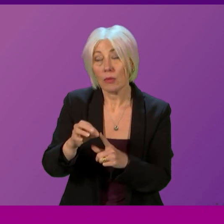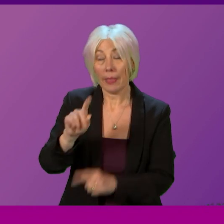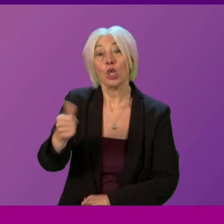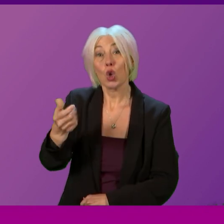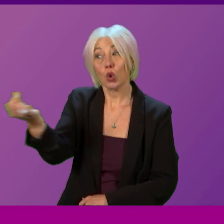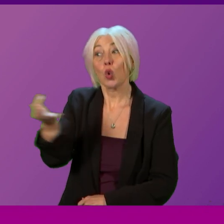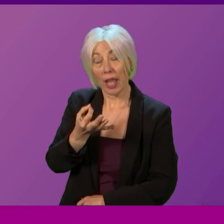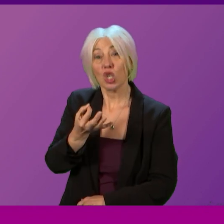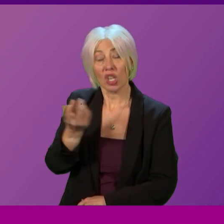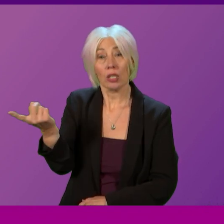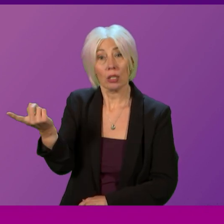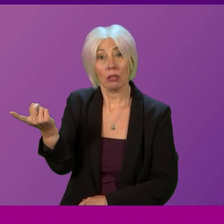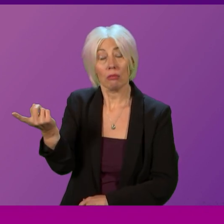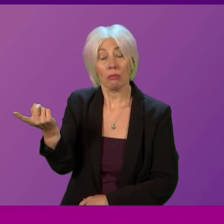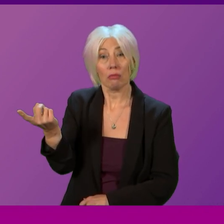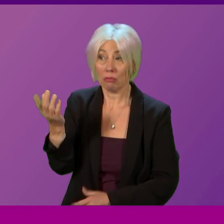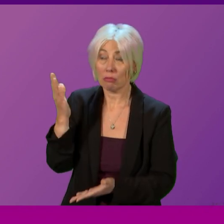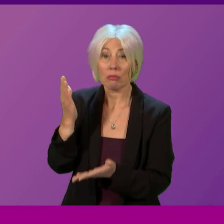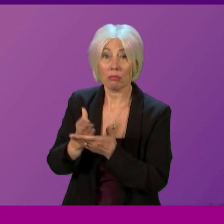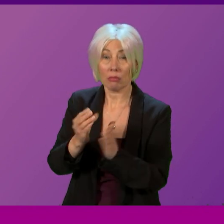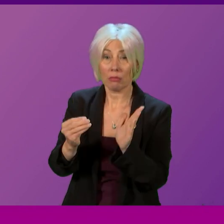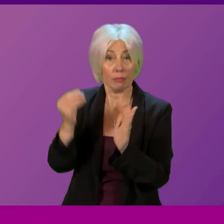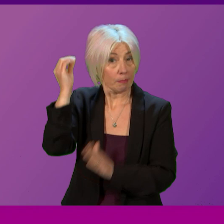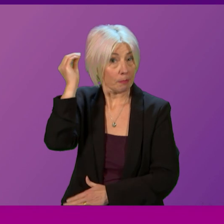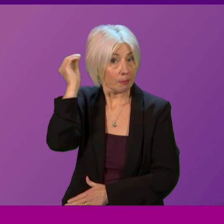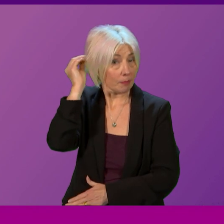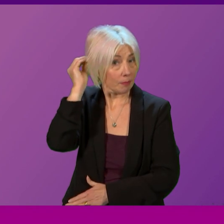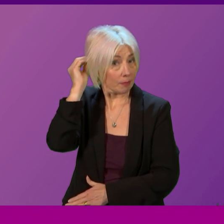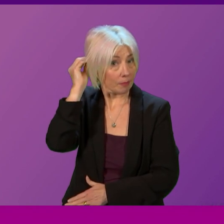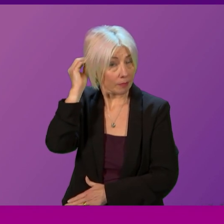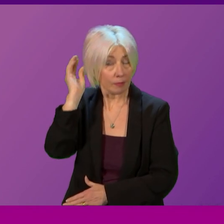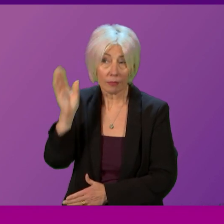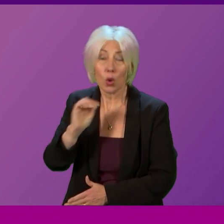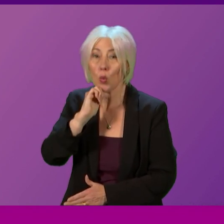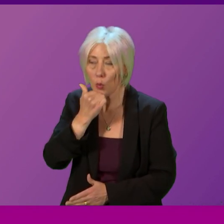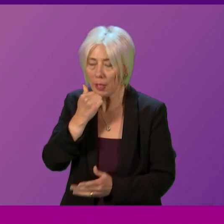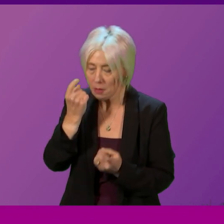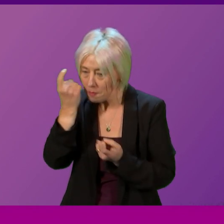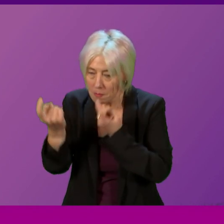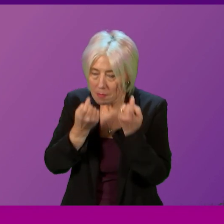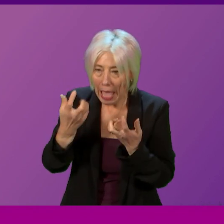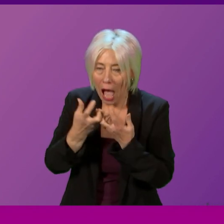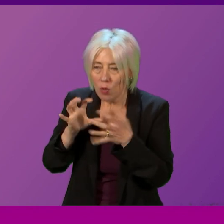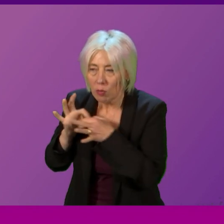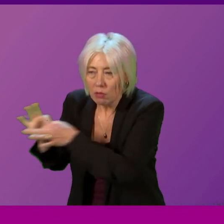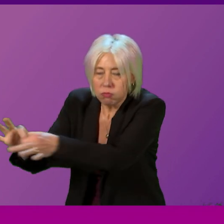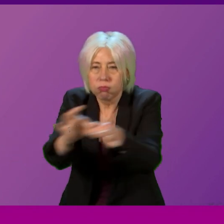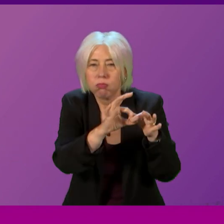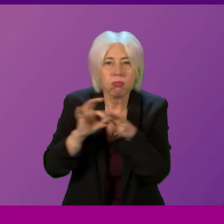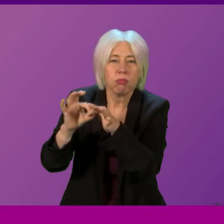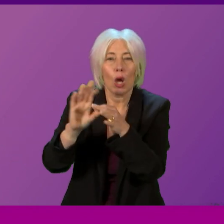will stay in our minds, and that we find ways to unite to make the necessary improvements